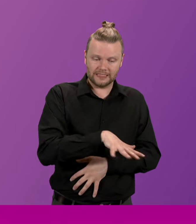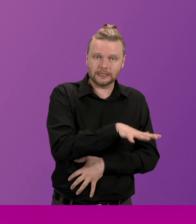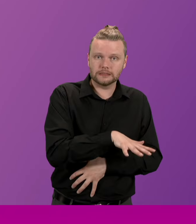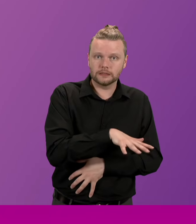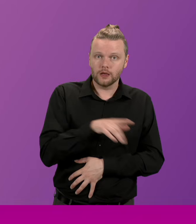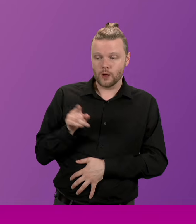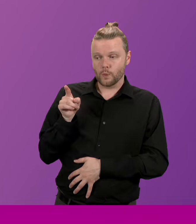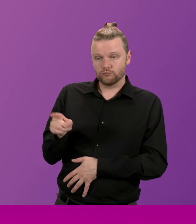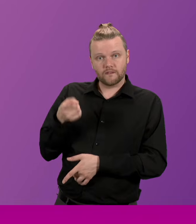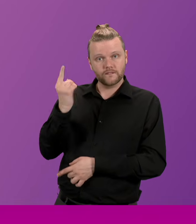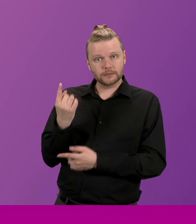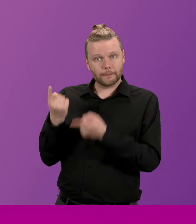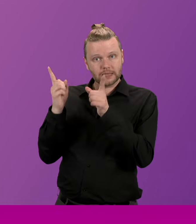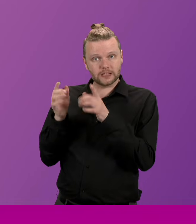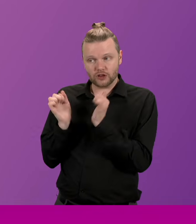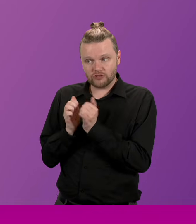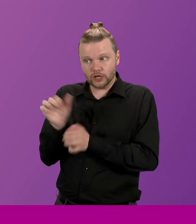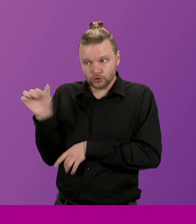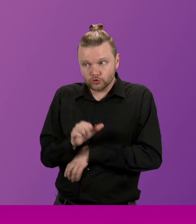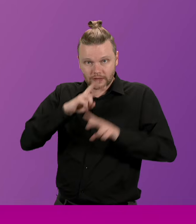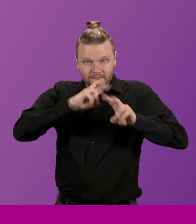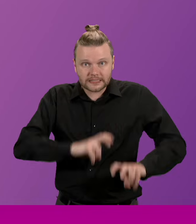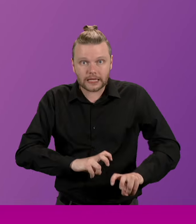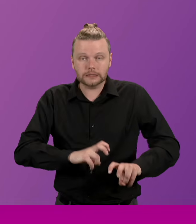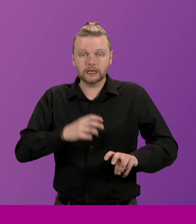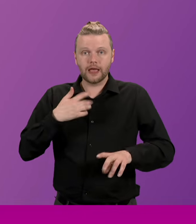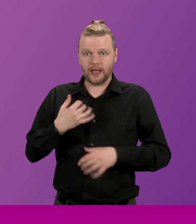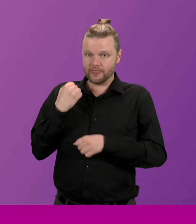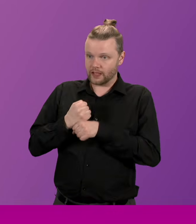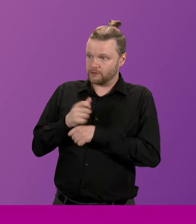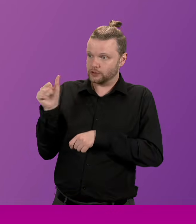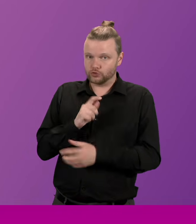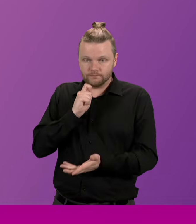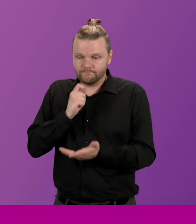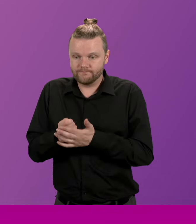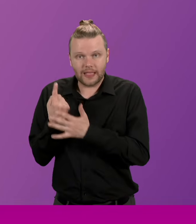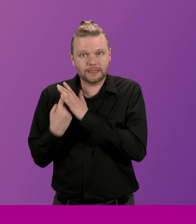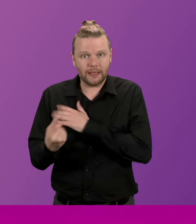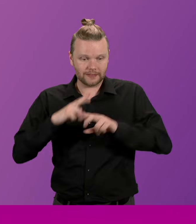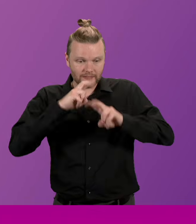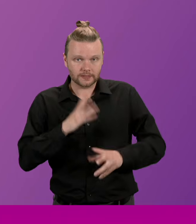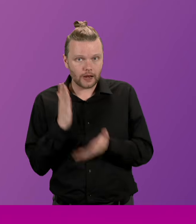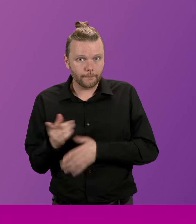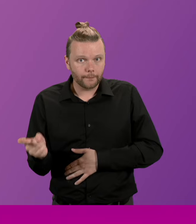the First Minister agree that there should be a Government-commissioned independent investigation?